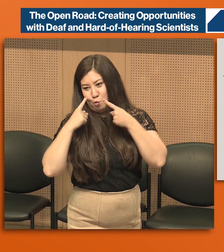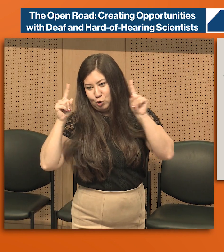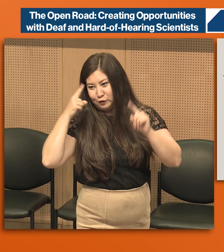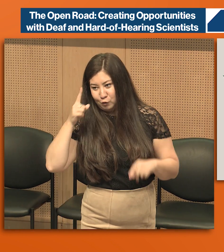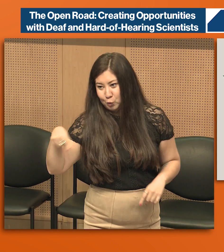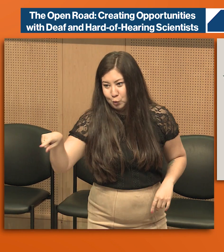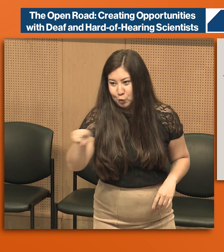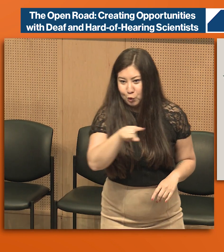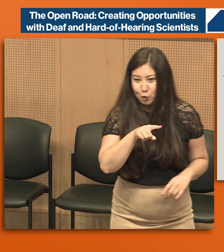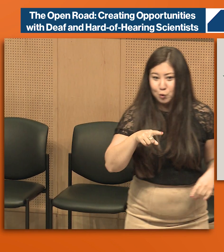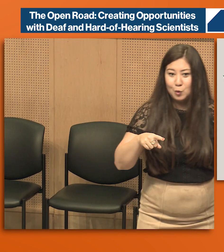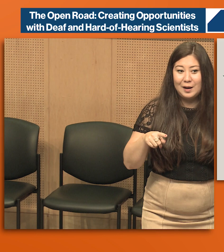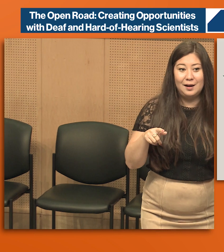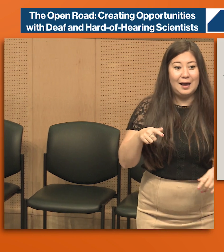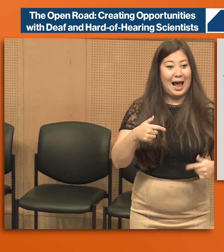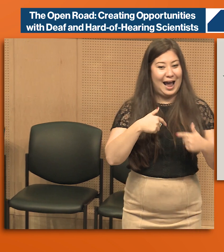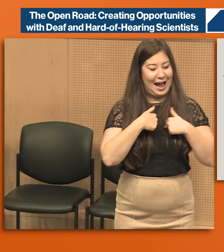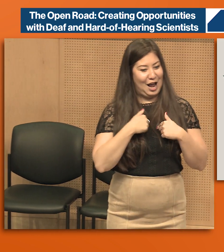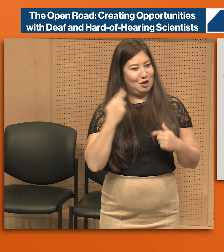figure out what works best for you.